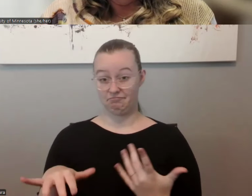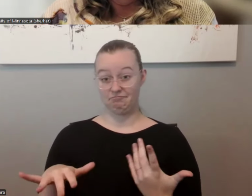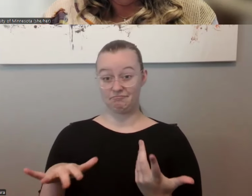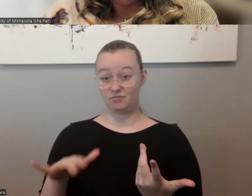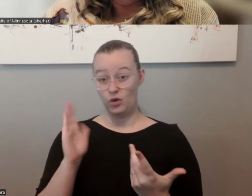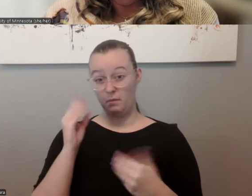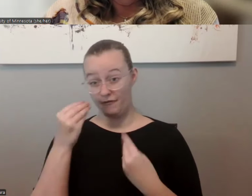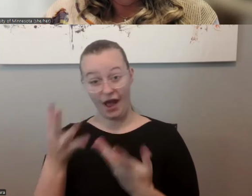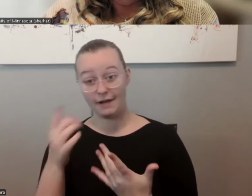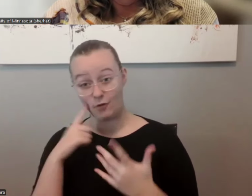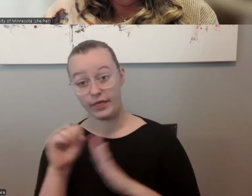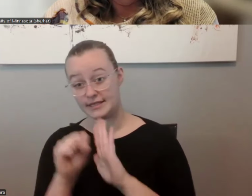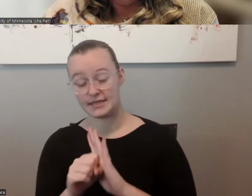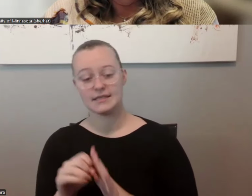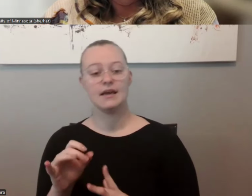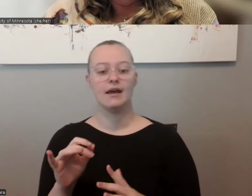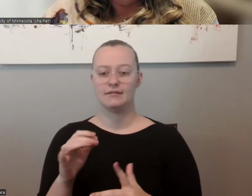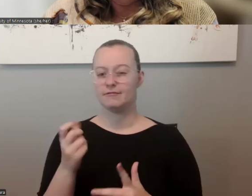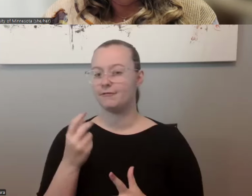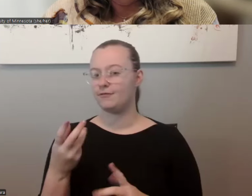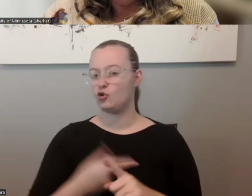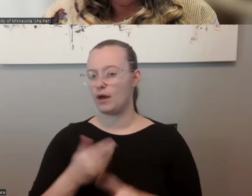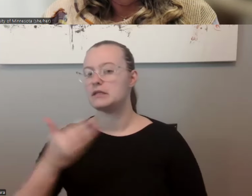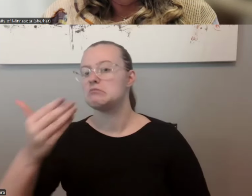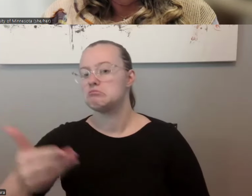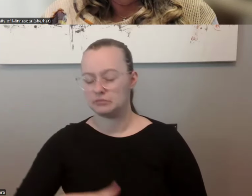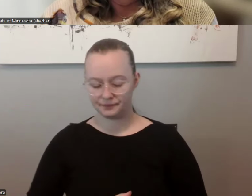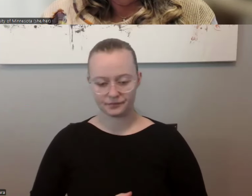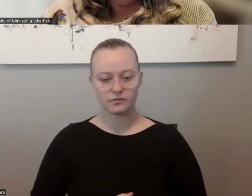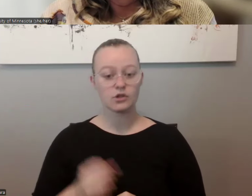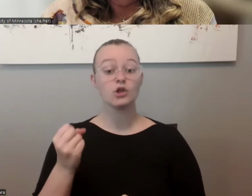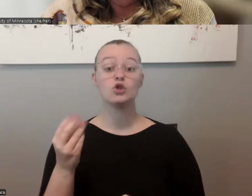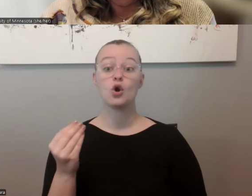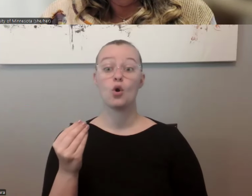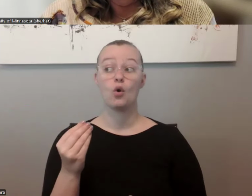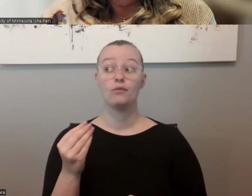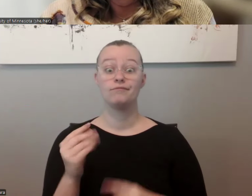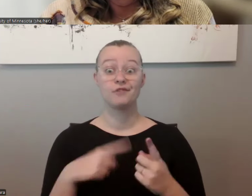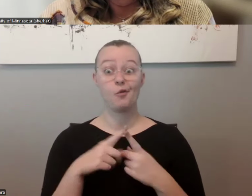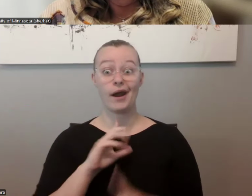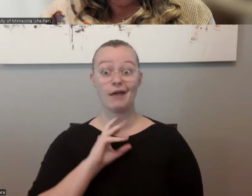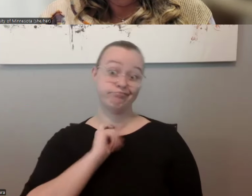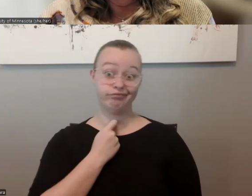going to be providing the states in the months ahead. So, once I shut up here in a minute,